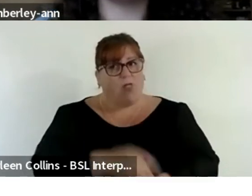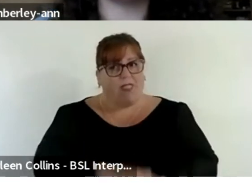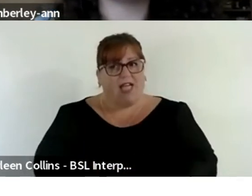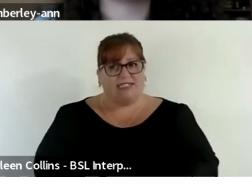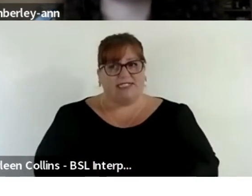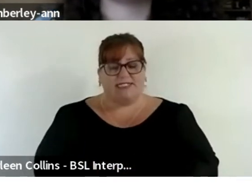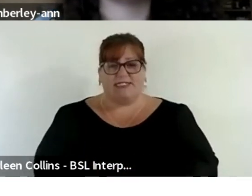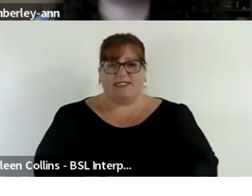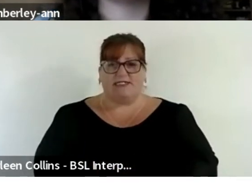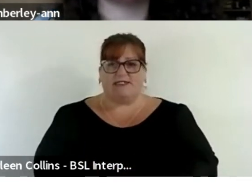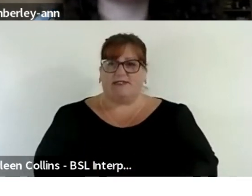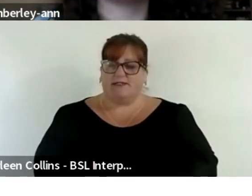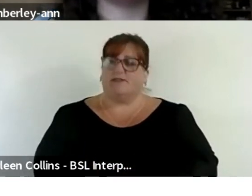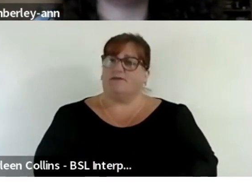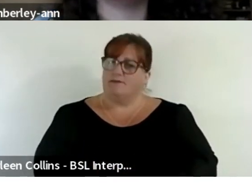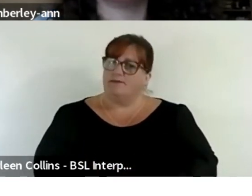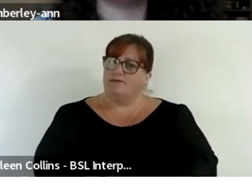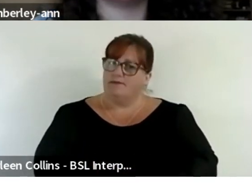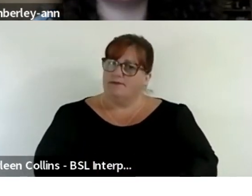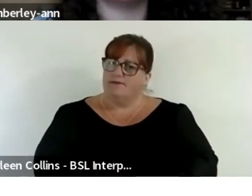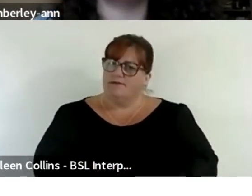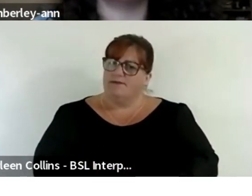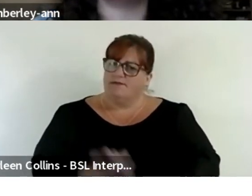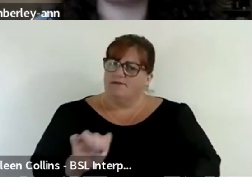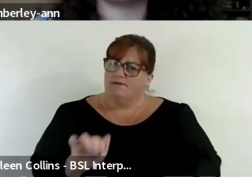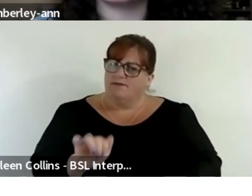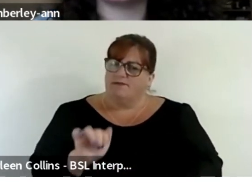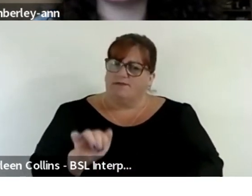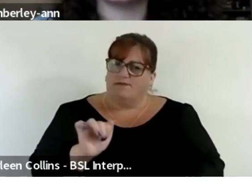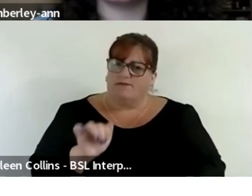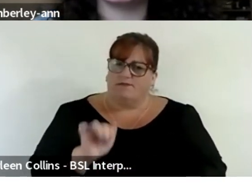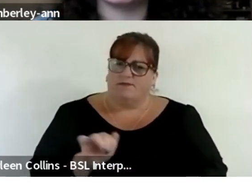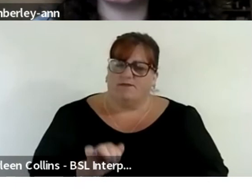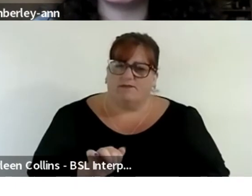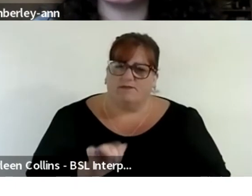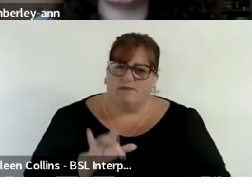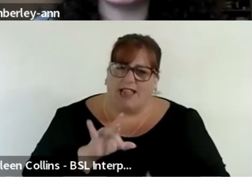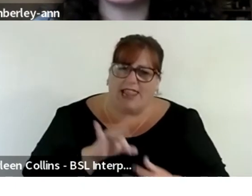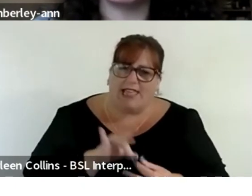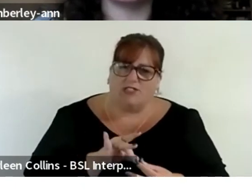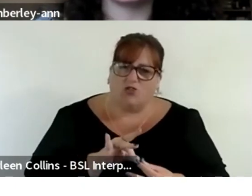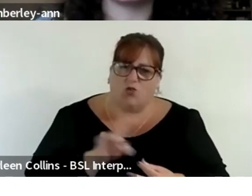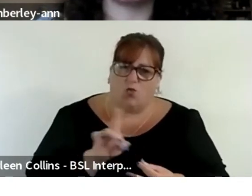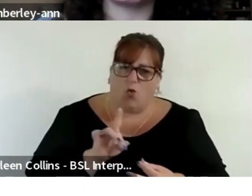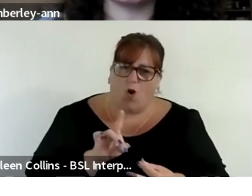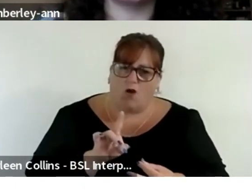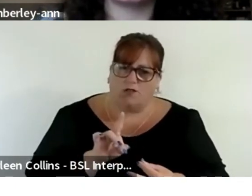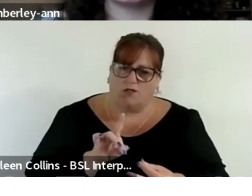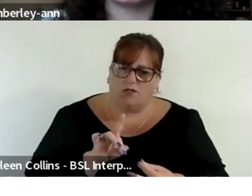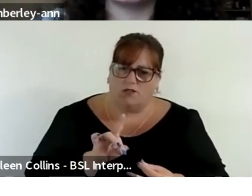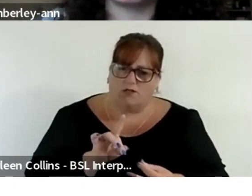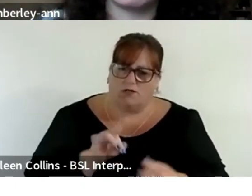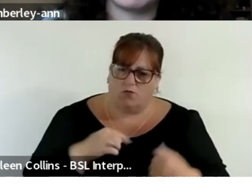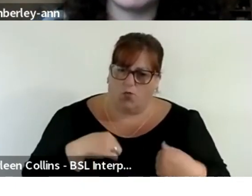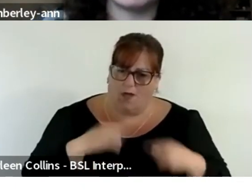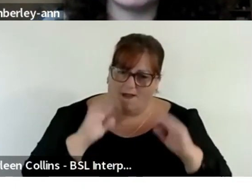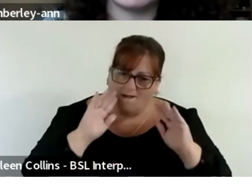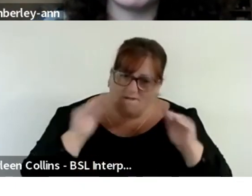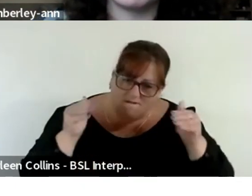That comes back to what we are trying to focus on, in terms of, it's not just about diversity, but